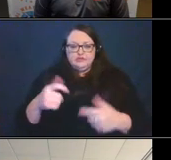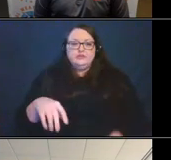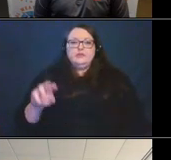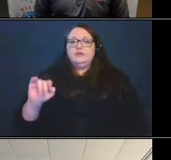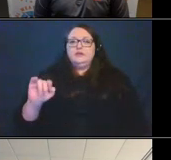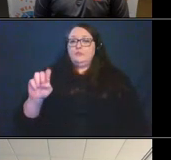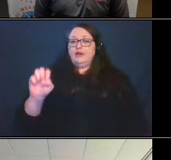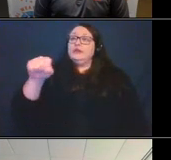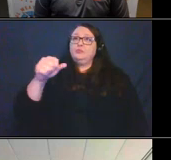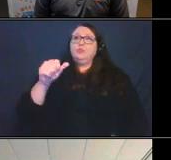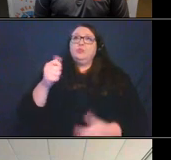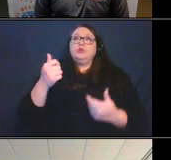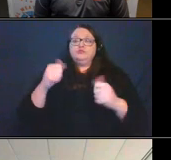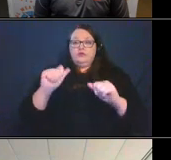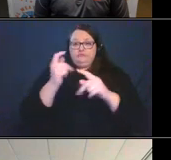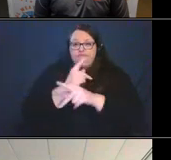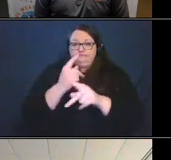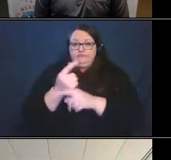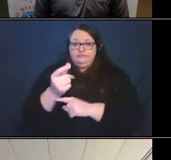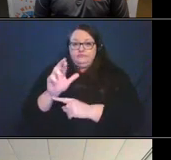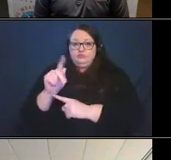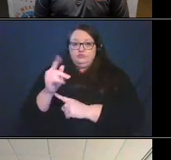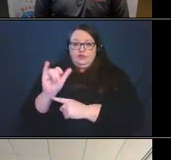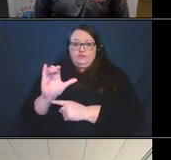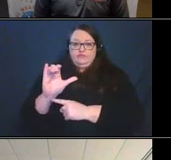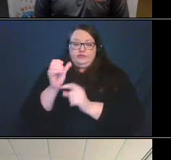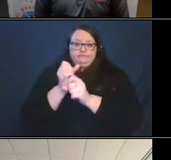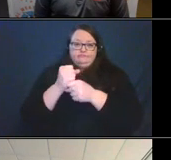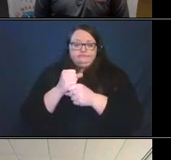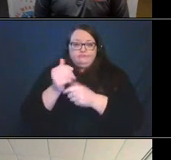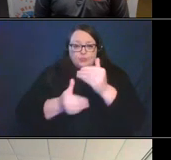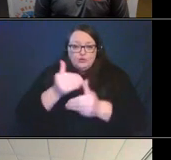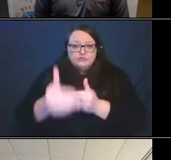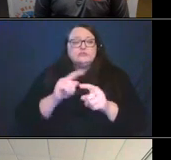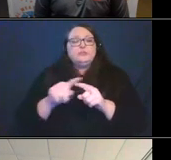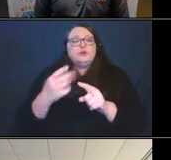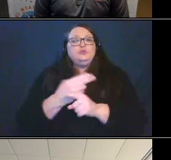generation process, and we're seeing what we can do. But doing it based on FEMA regions or